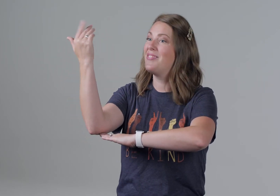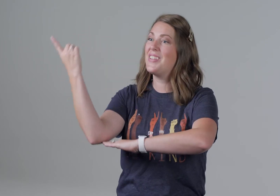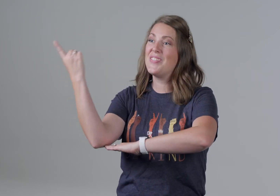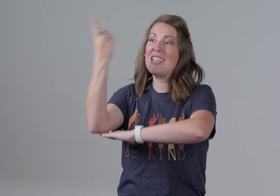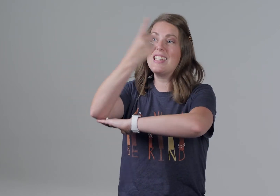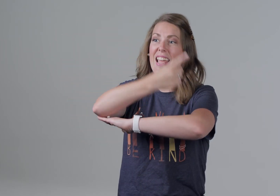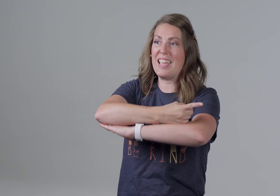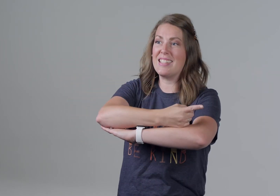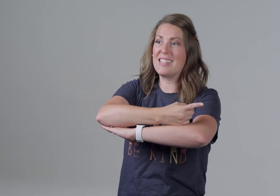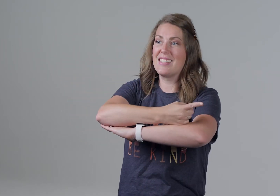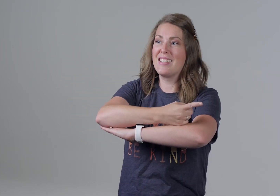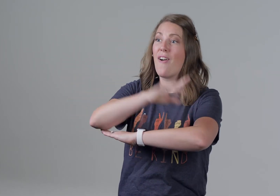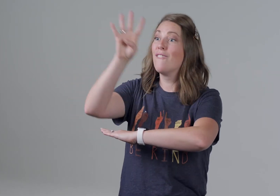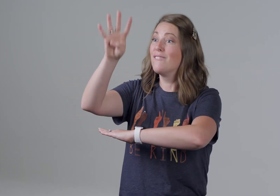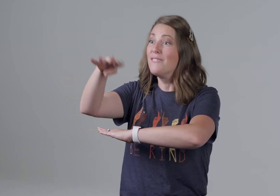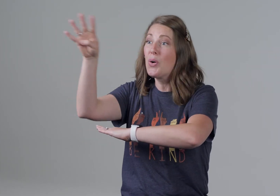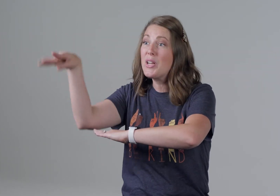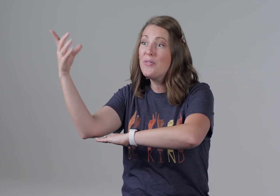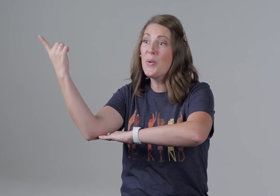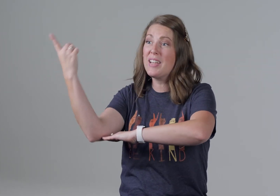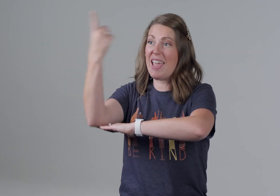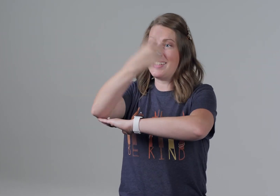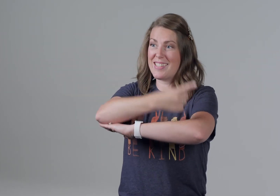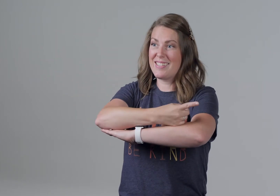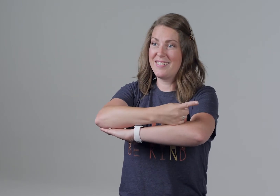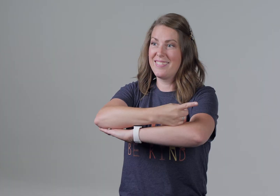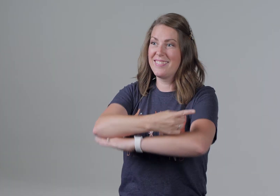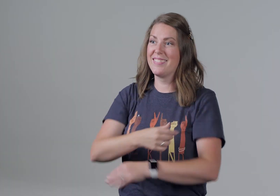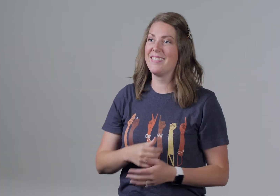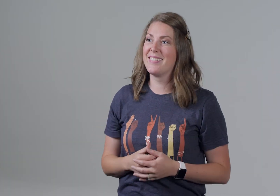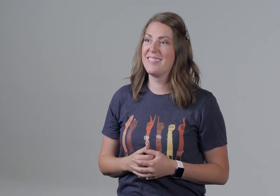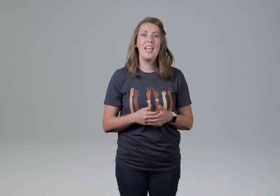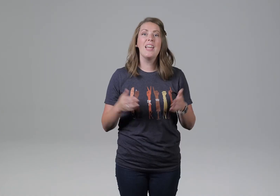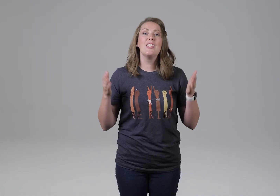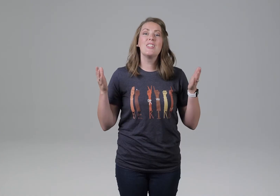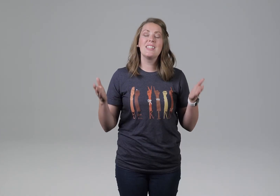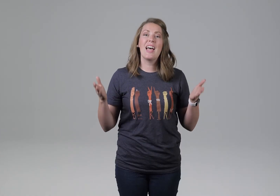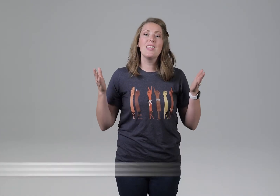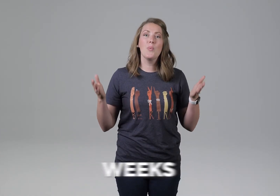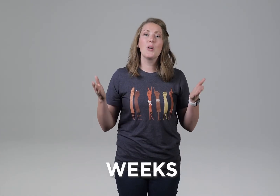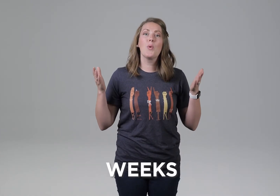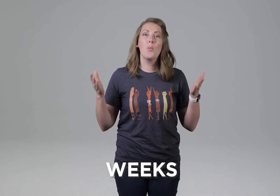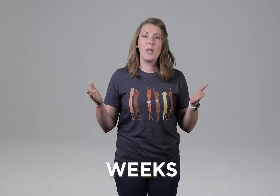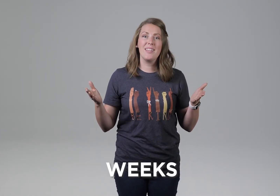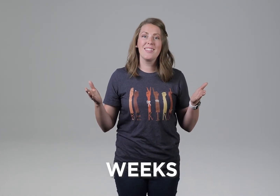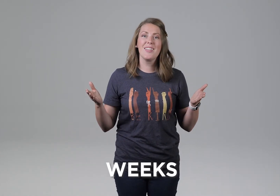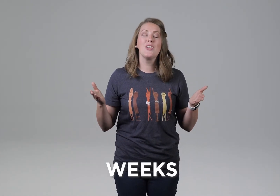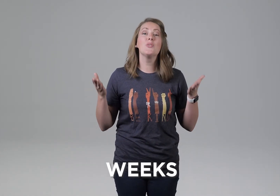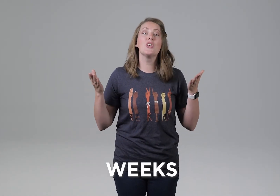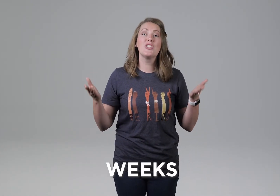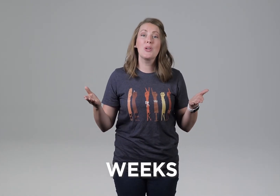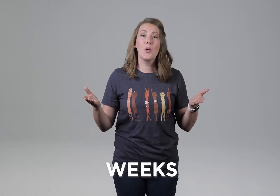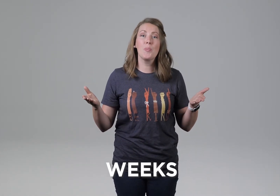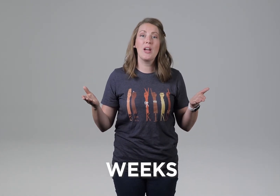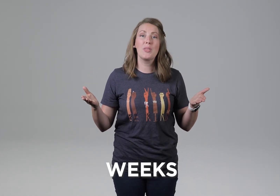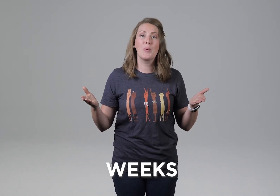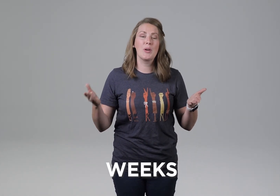15 days, 44 days. To sign the word weeks, you just incorporate the word